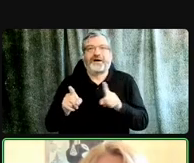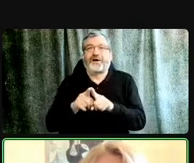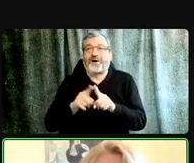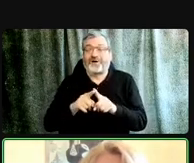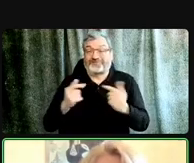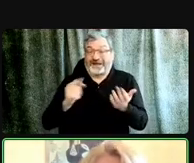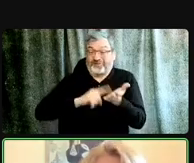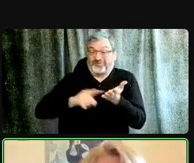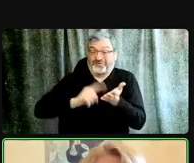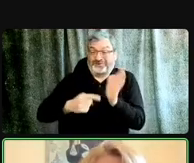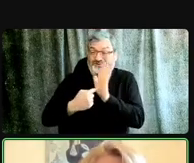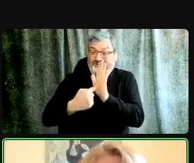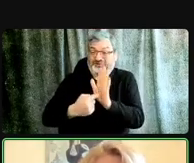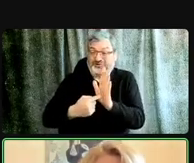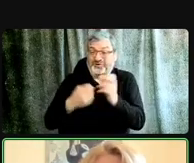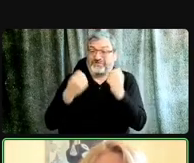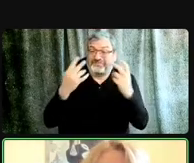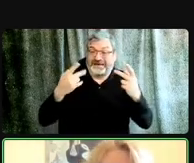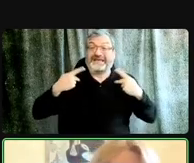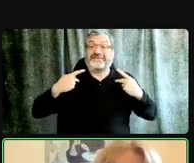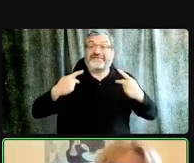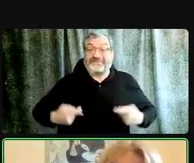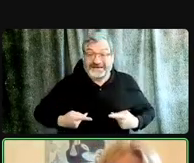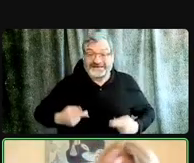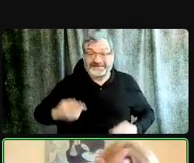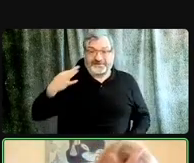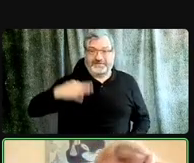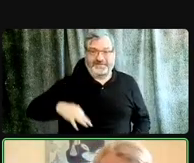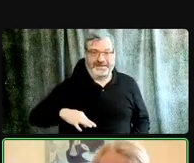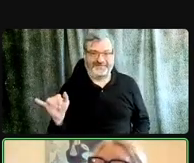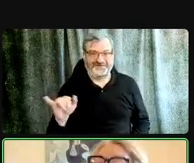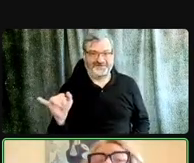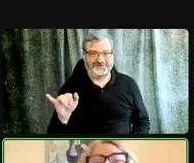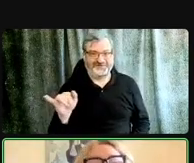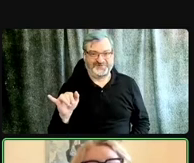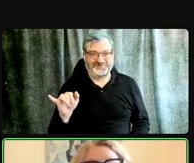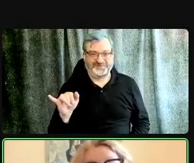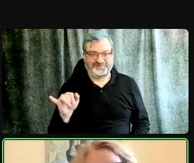And I'm really excited about the research that is coming out, especially